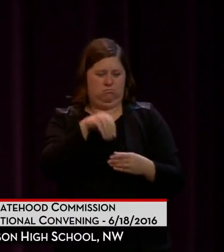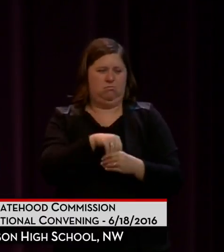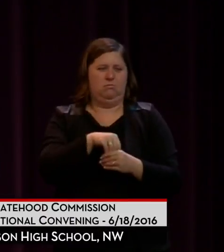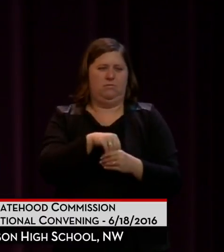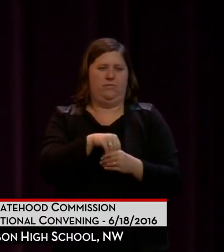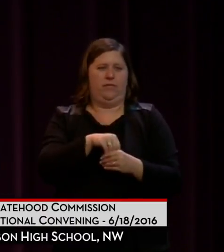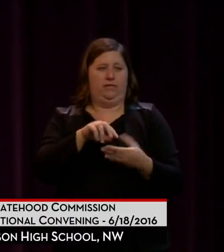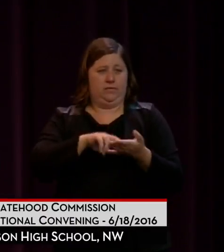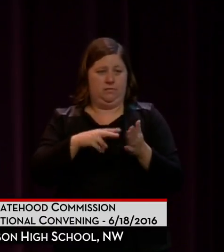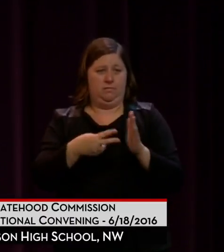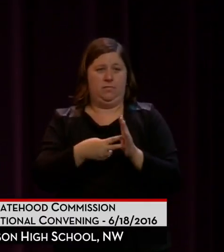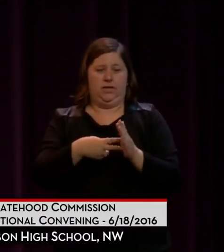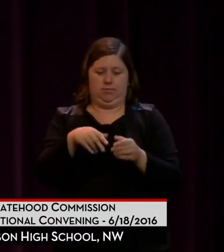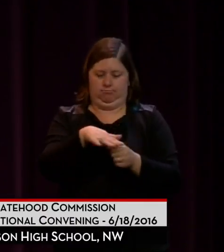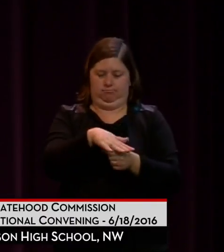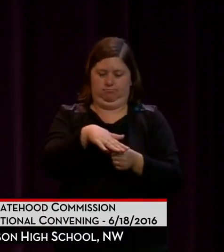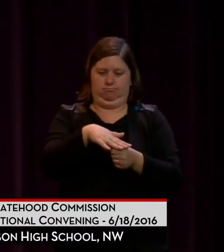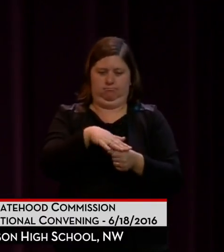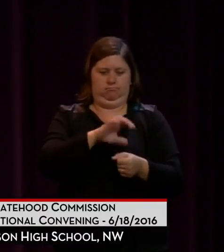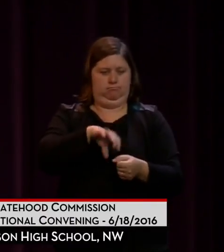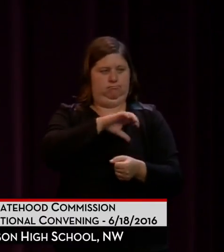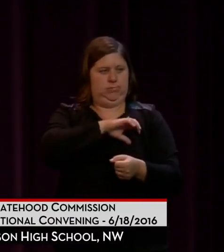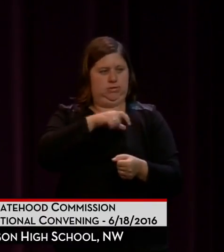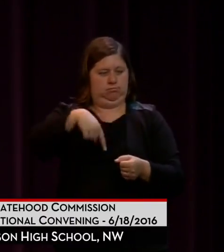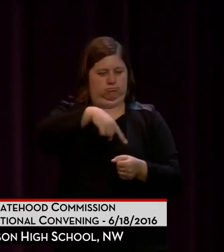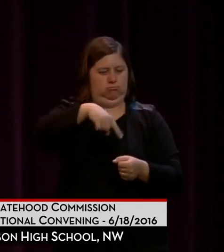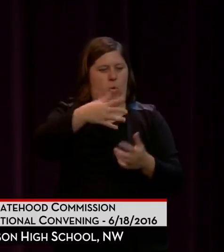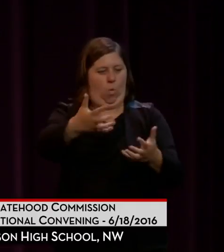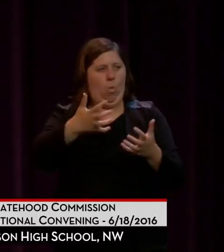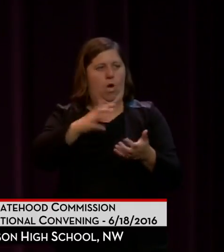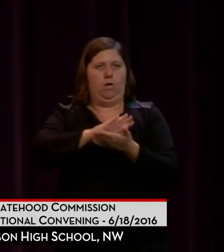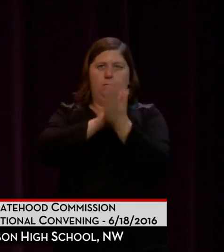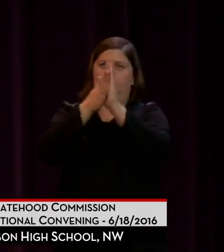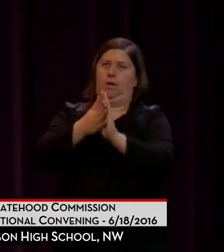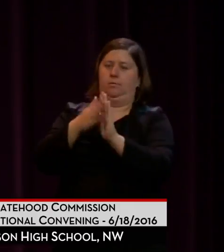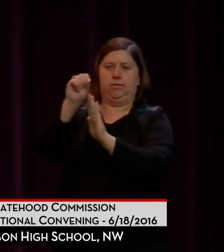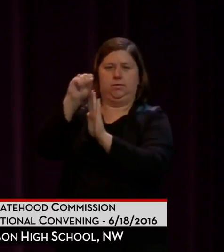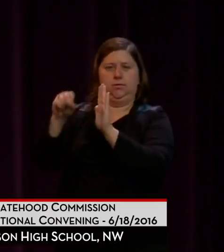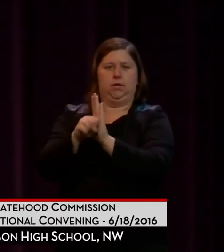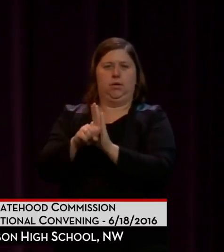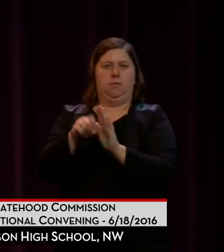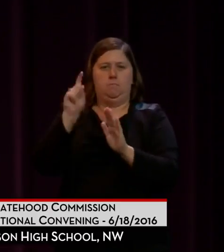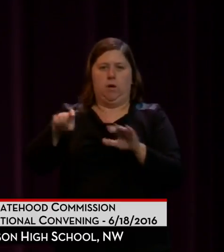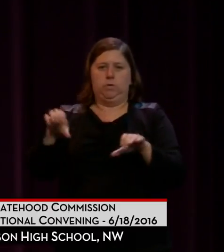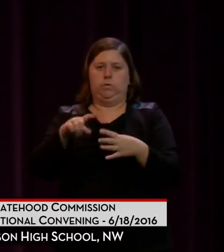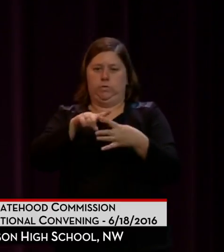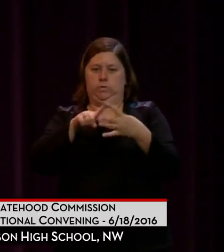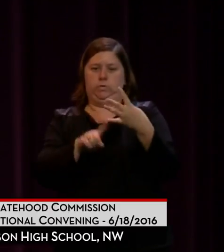CITIZENS OF AN AREA THAT WISH TO BECOME A STATE DO FOUR THINGS.